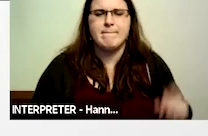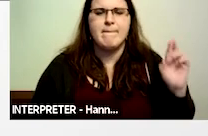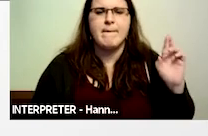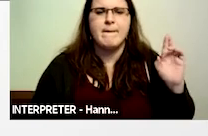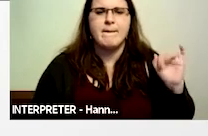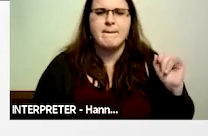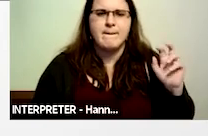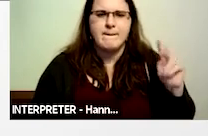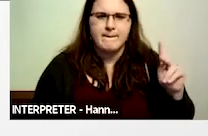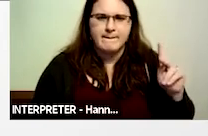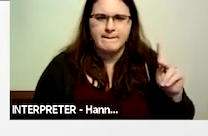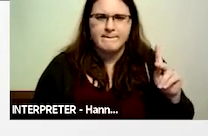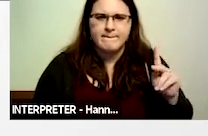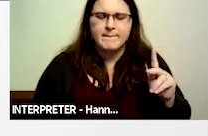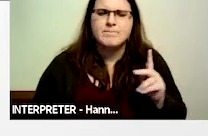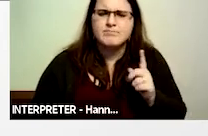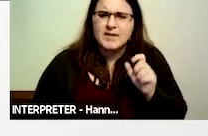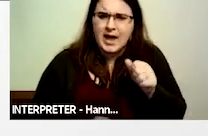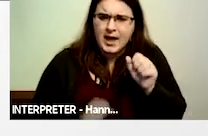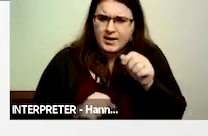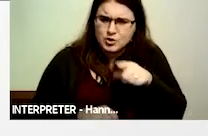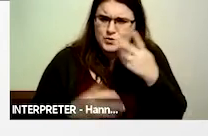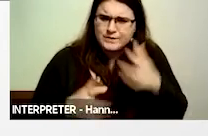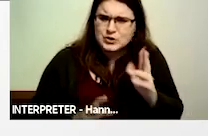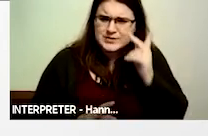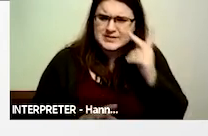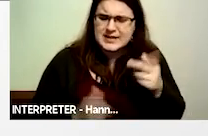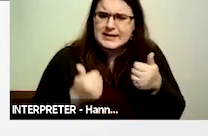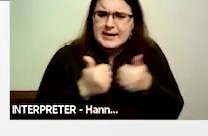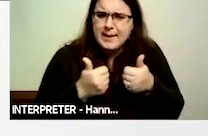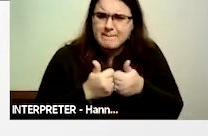you know, working elsewhere, or have you or not seen or not worked on that.